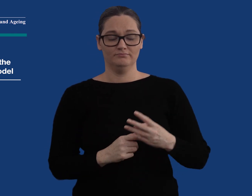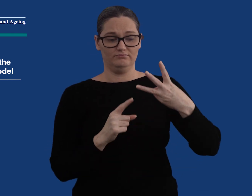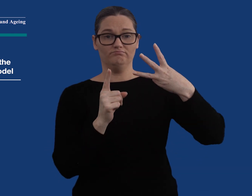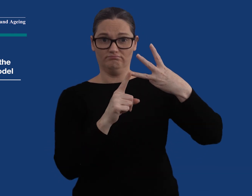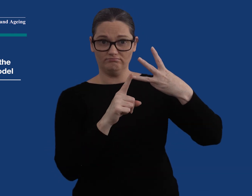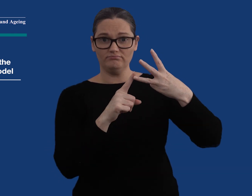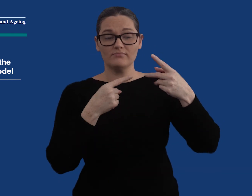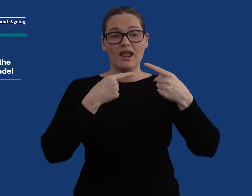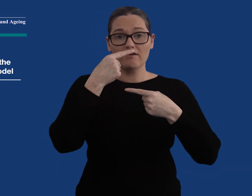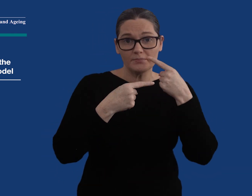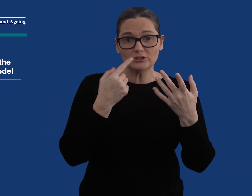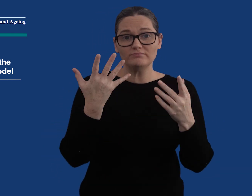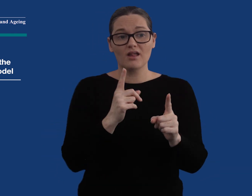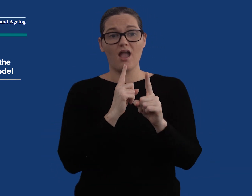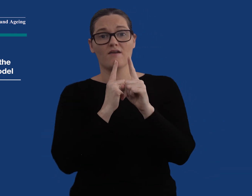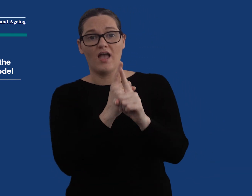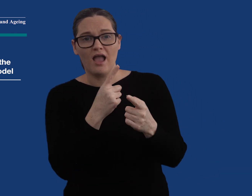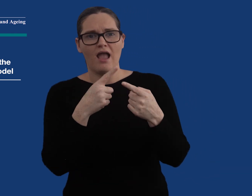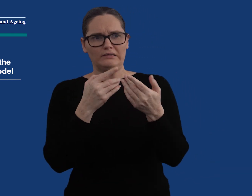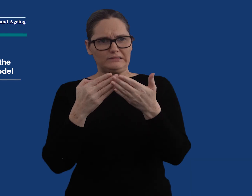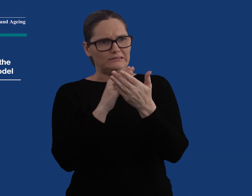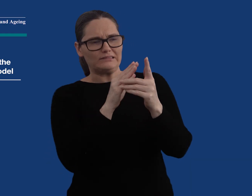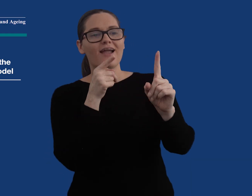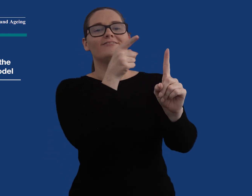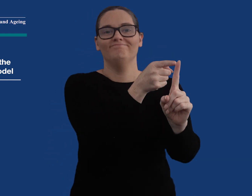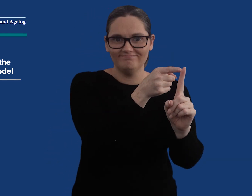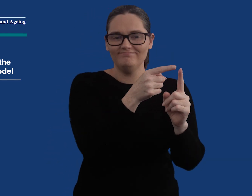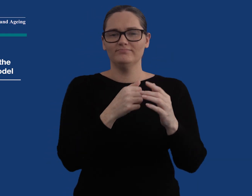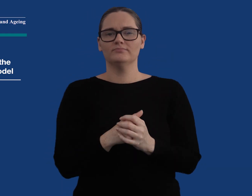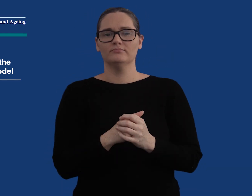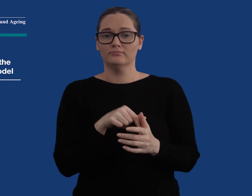• Information, advice and navigation –